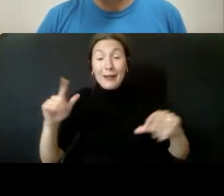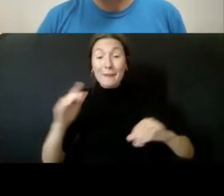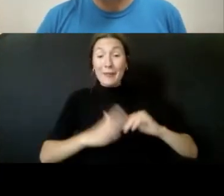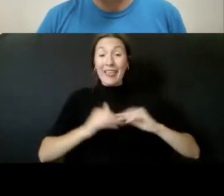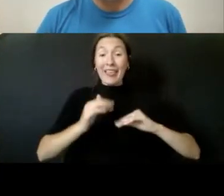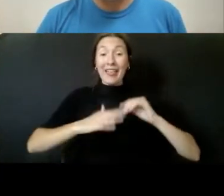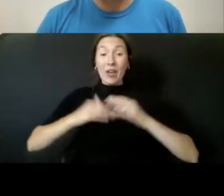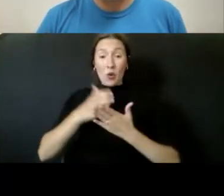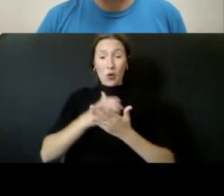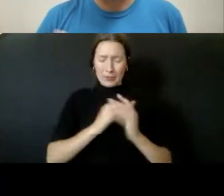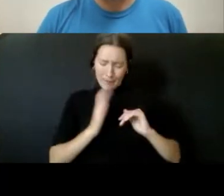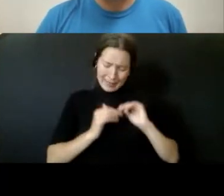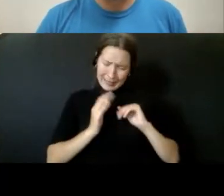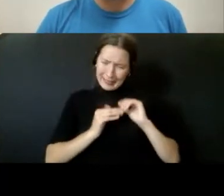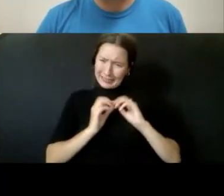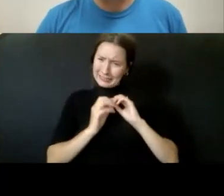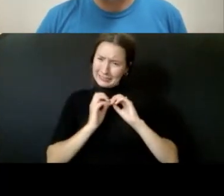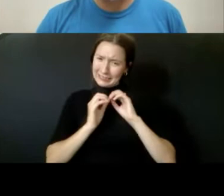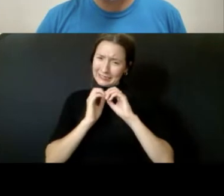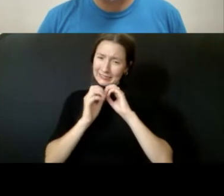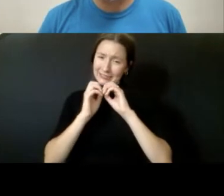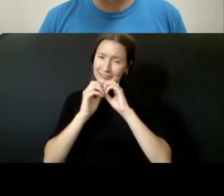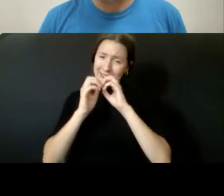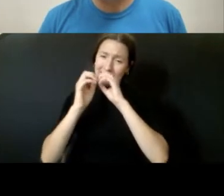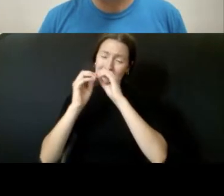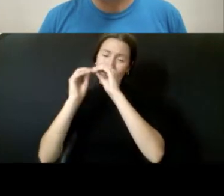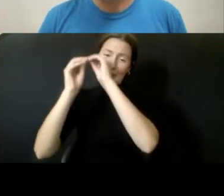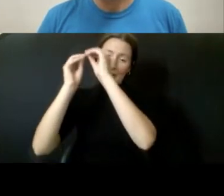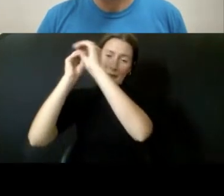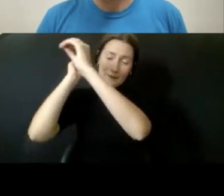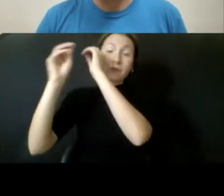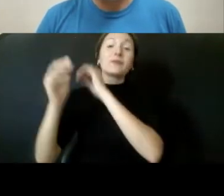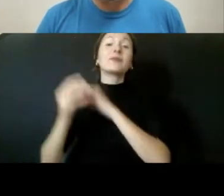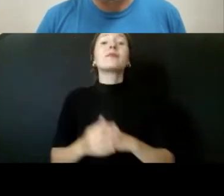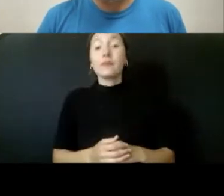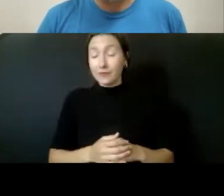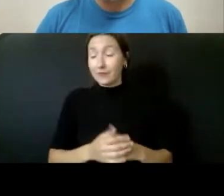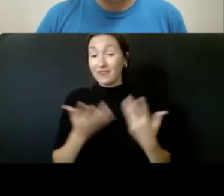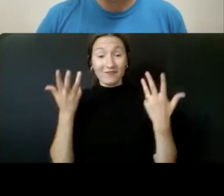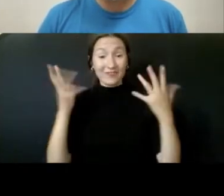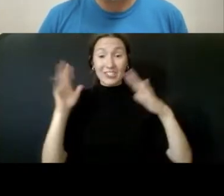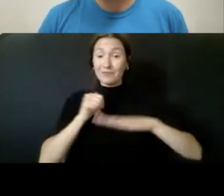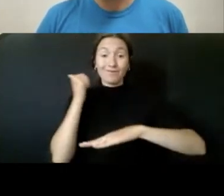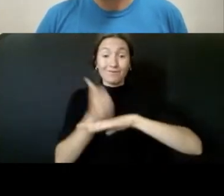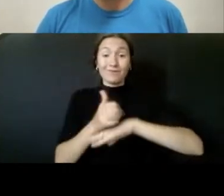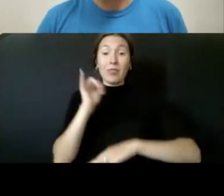it all out we published it we didn't find out until we launched it that it was nearly impossible